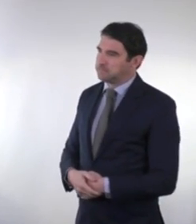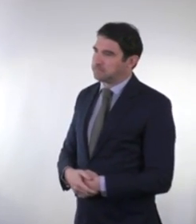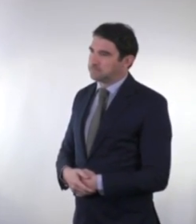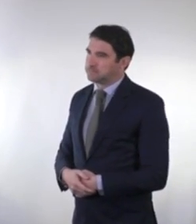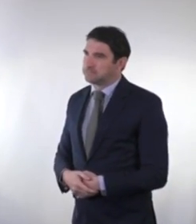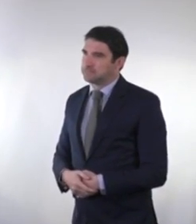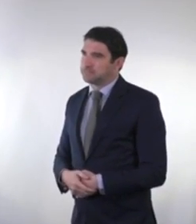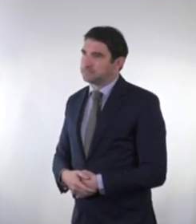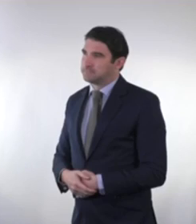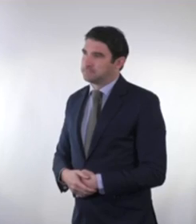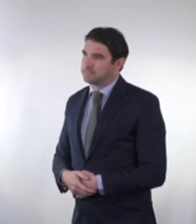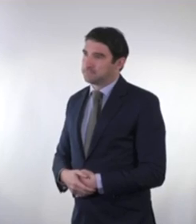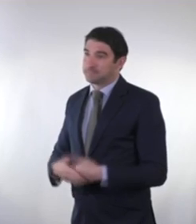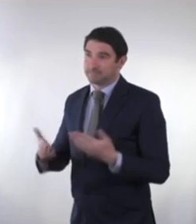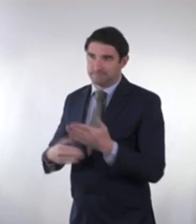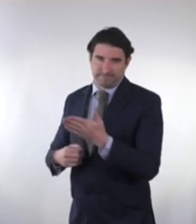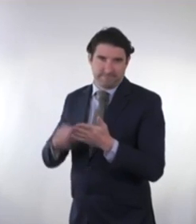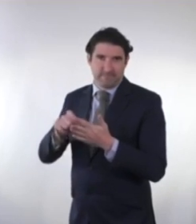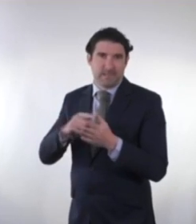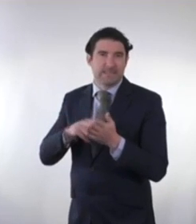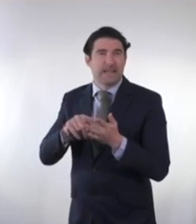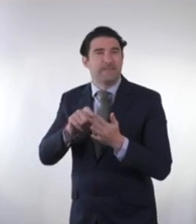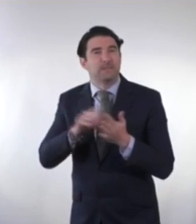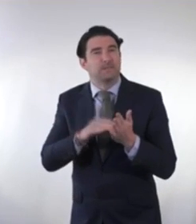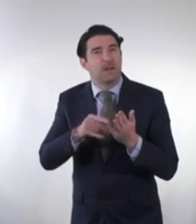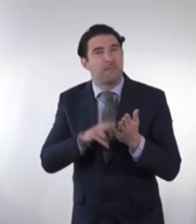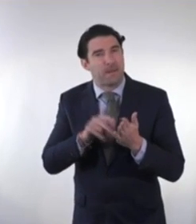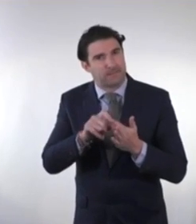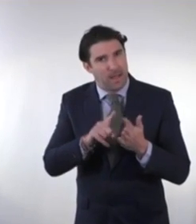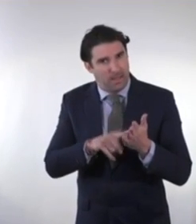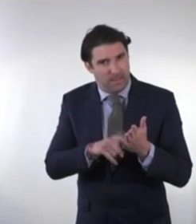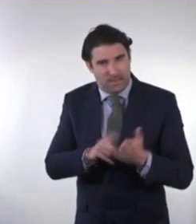of local accident and emergency units, and will he work to ensure the return